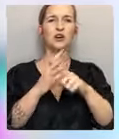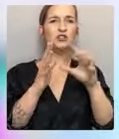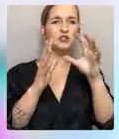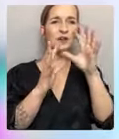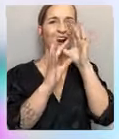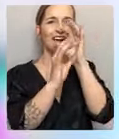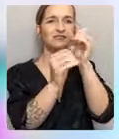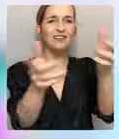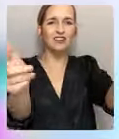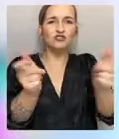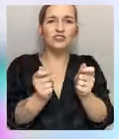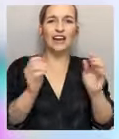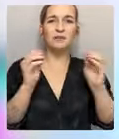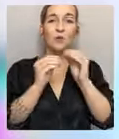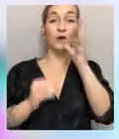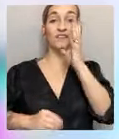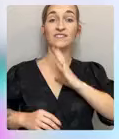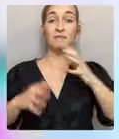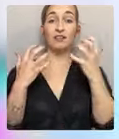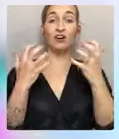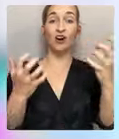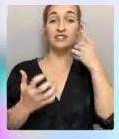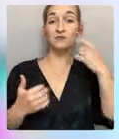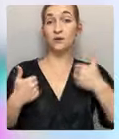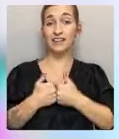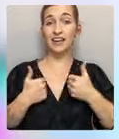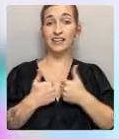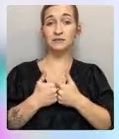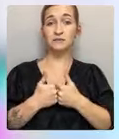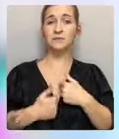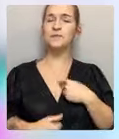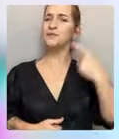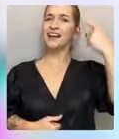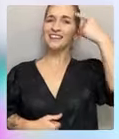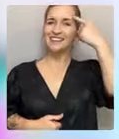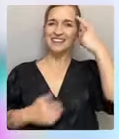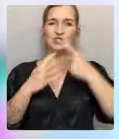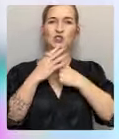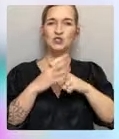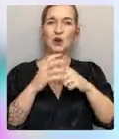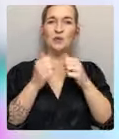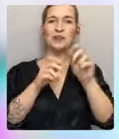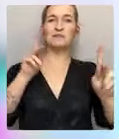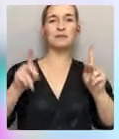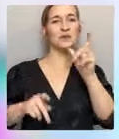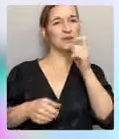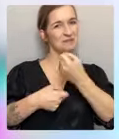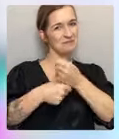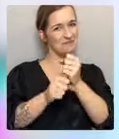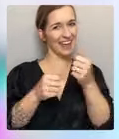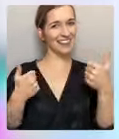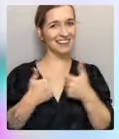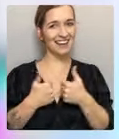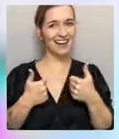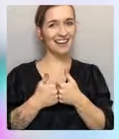to attract a more female audience into VR games? And I think it will start with those who make the games.